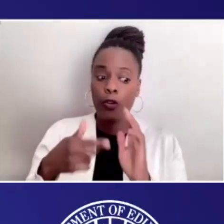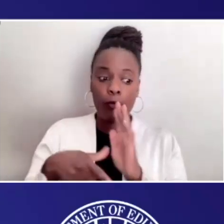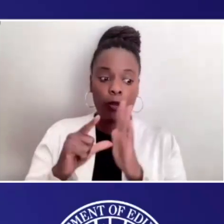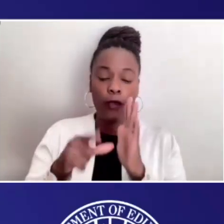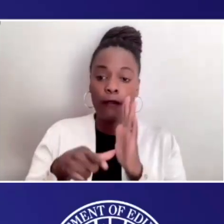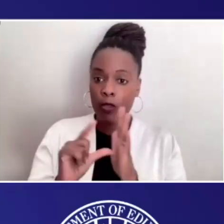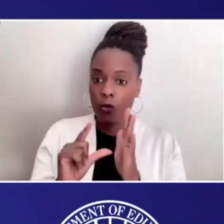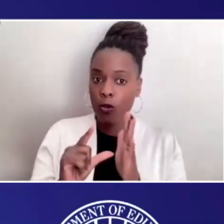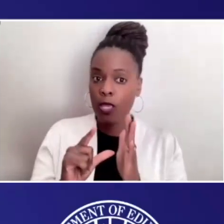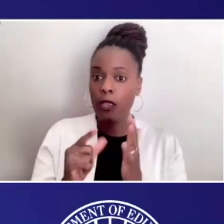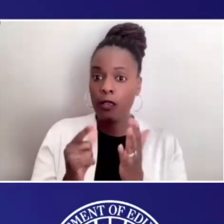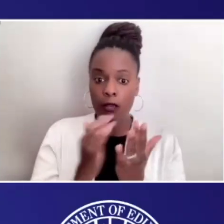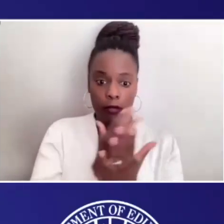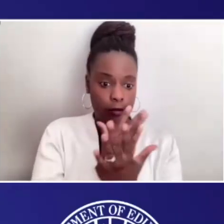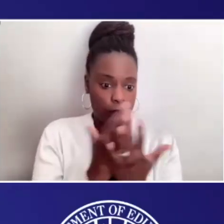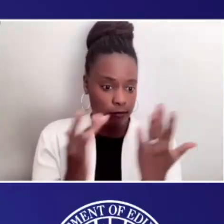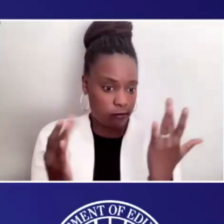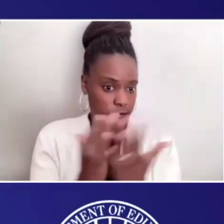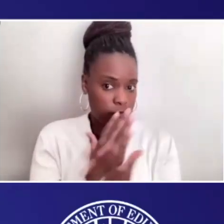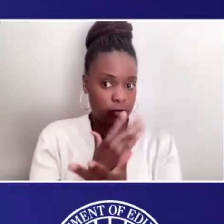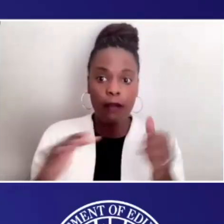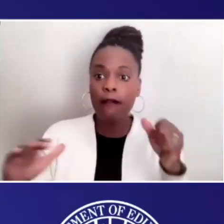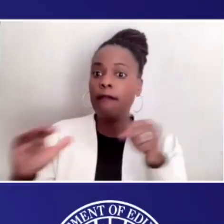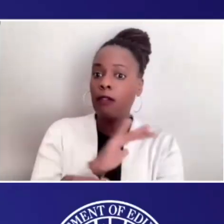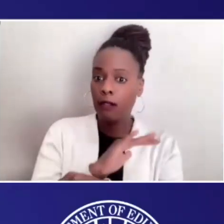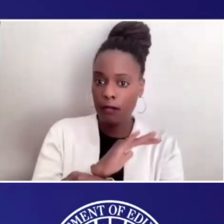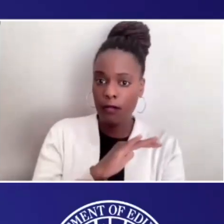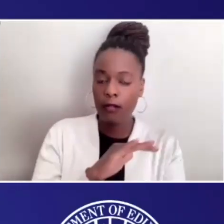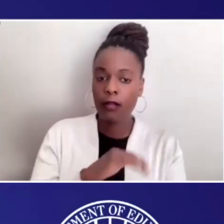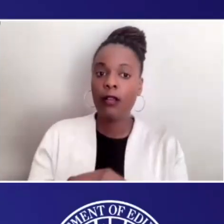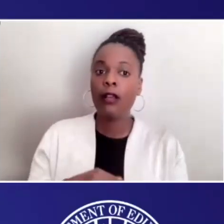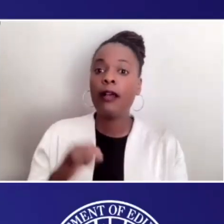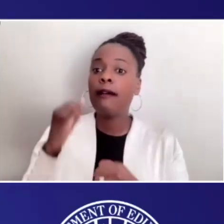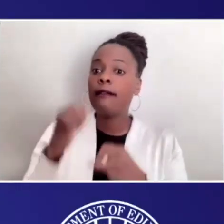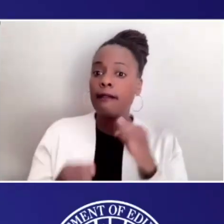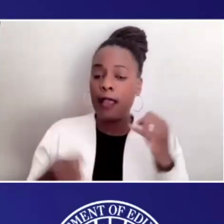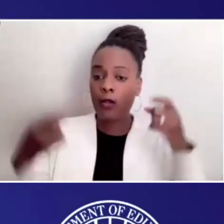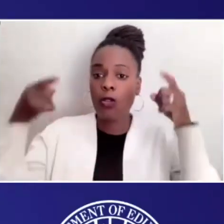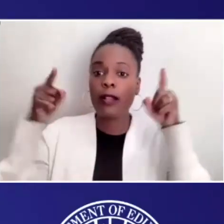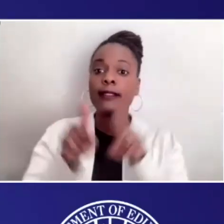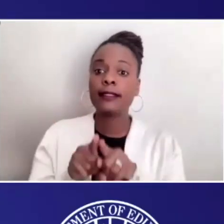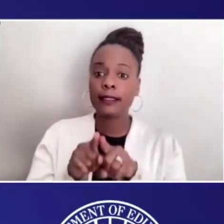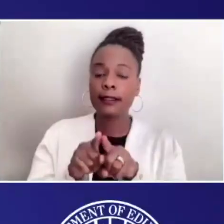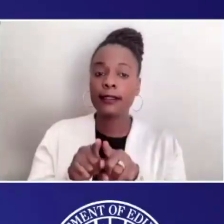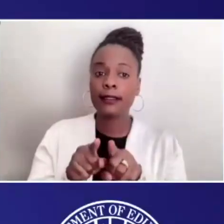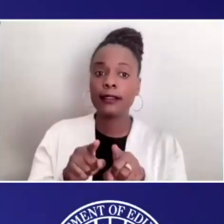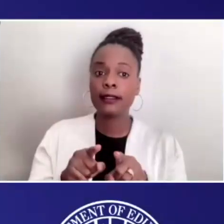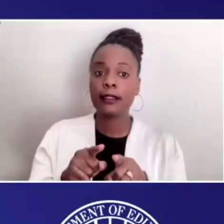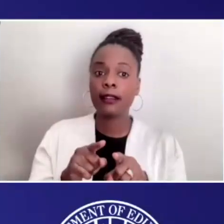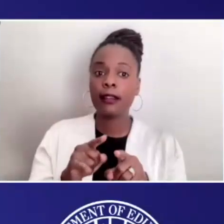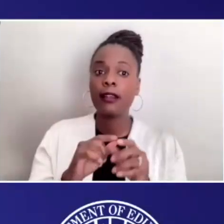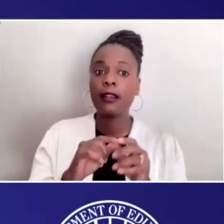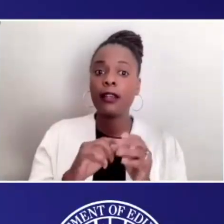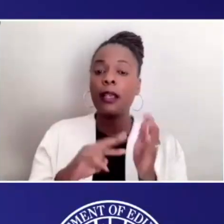entirety, that final consensus is going to be here is the package,